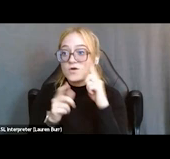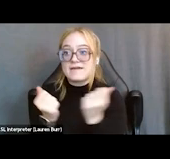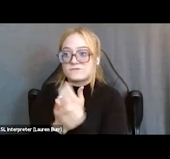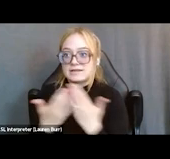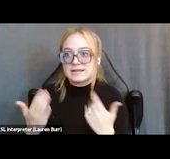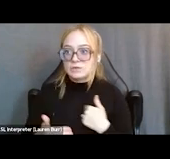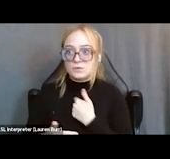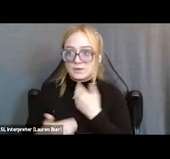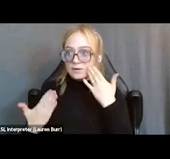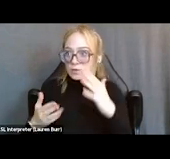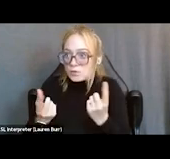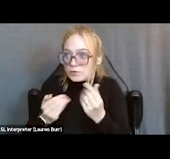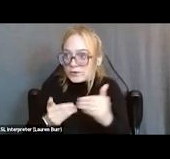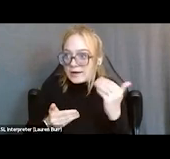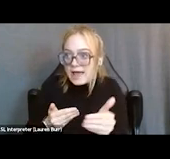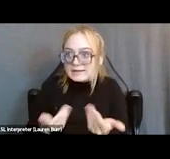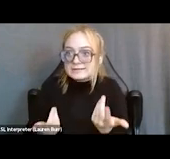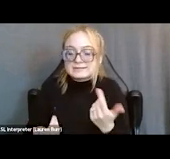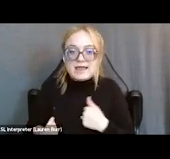because I didn't even know where I was.